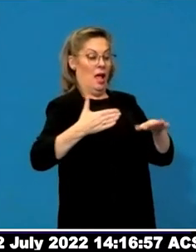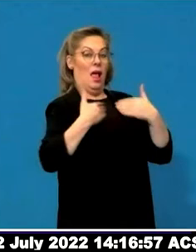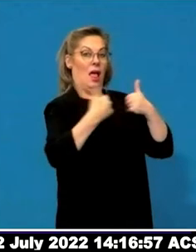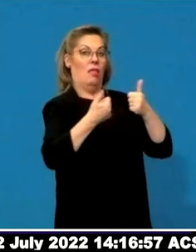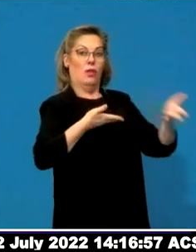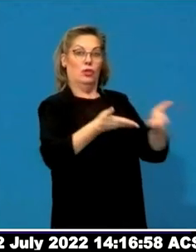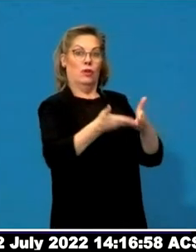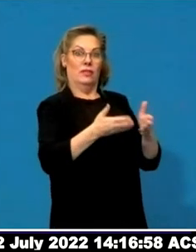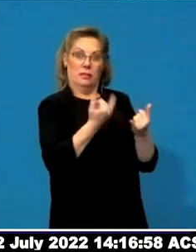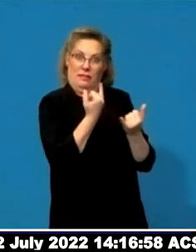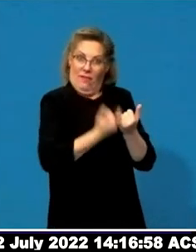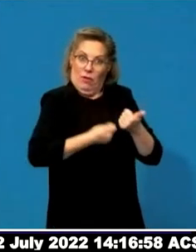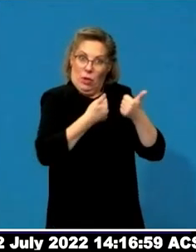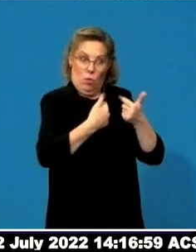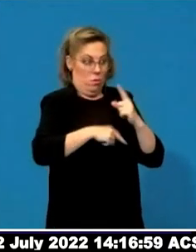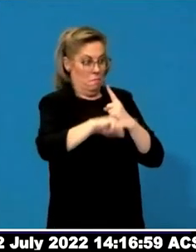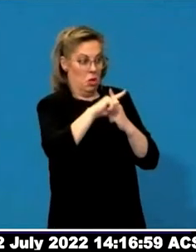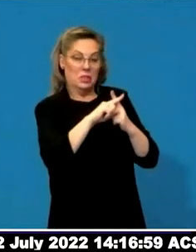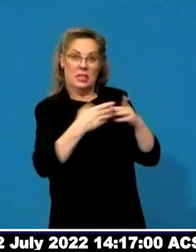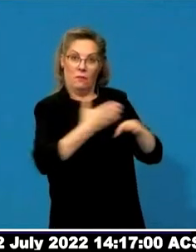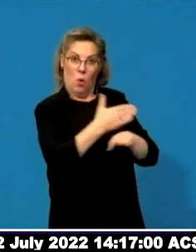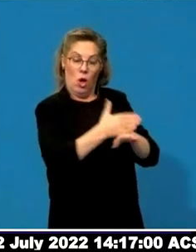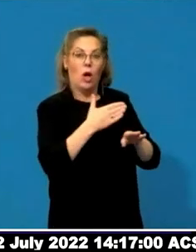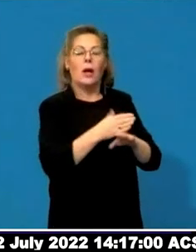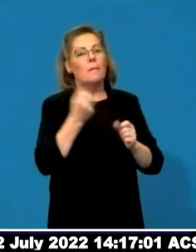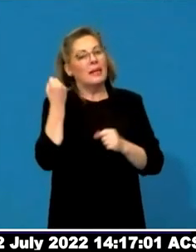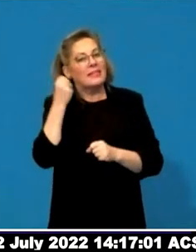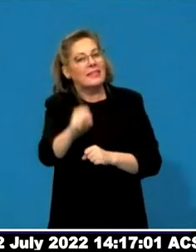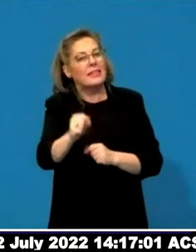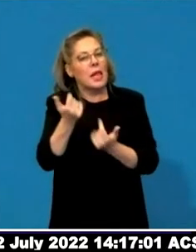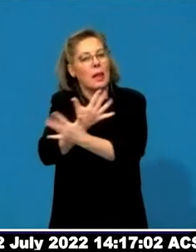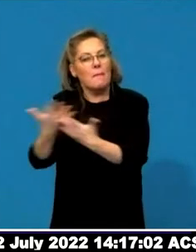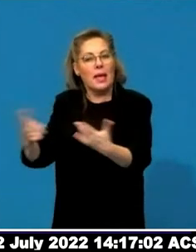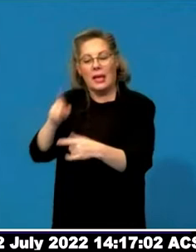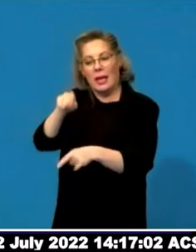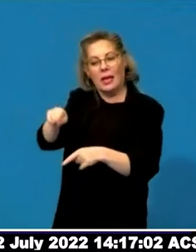but there are still people out there who feel they don't understand